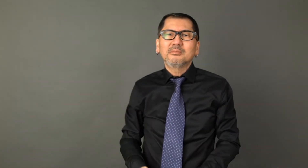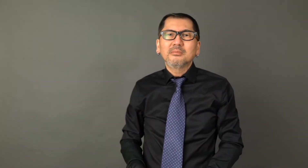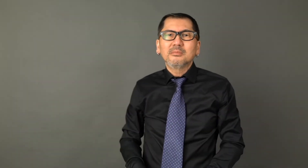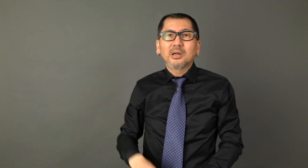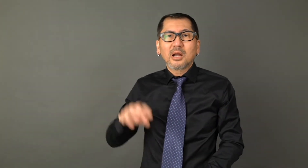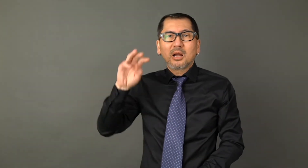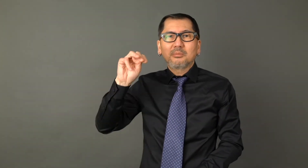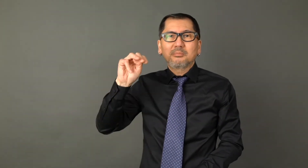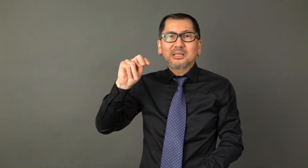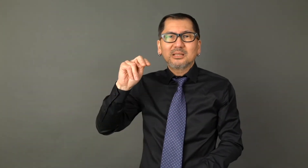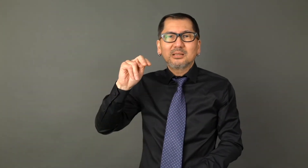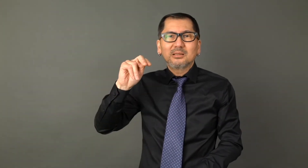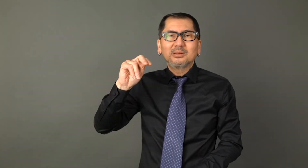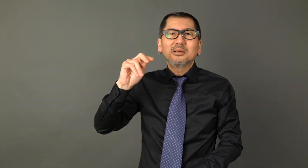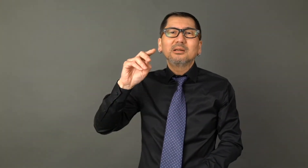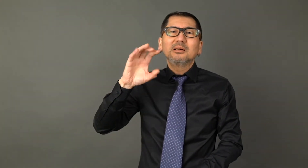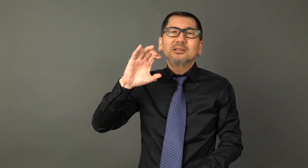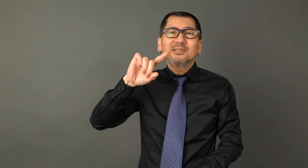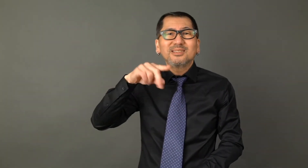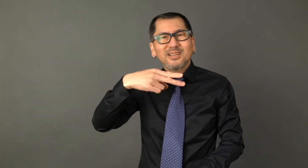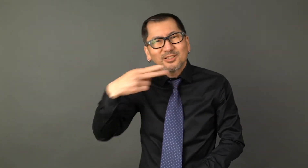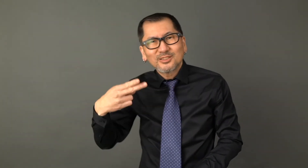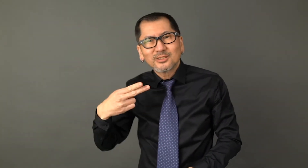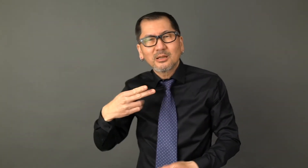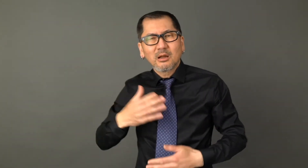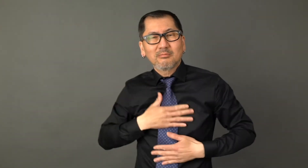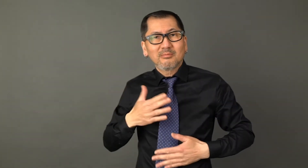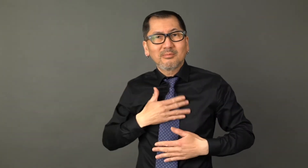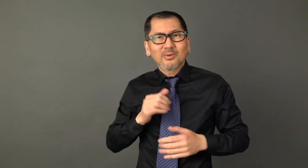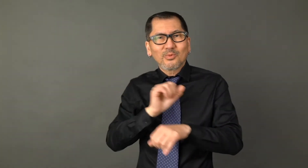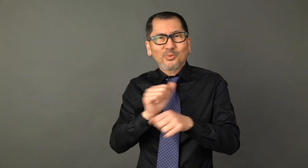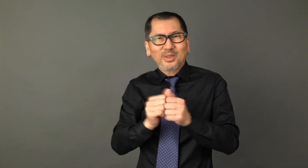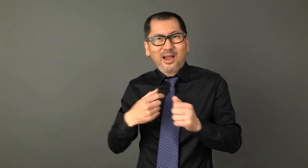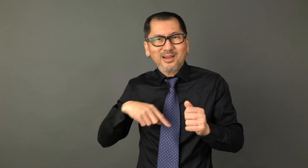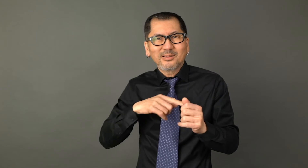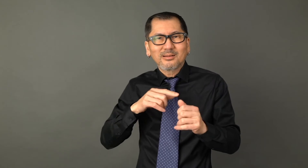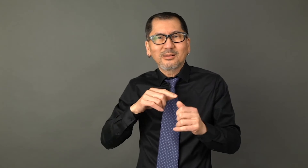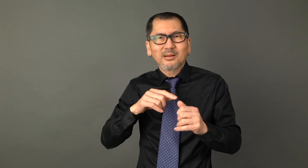MNCDHH was happy to work with us